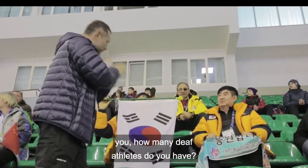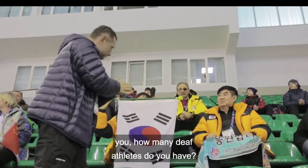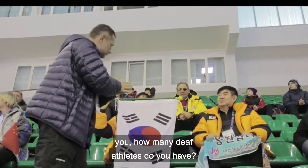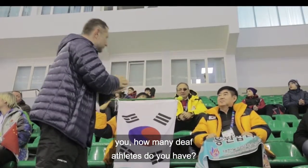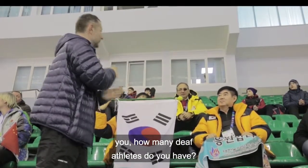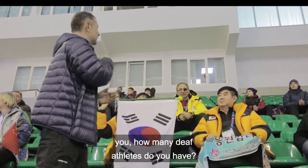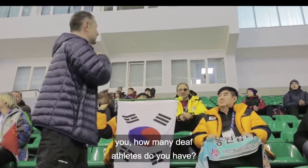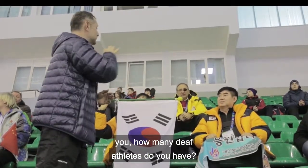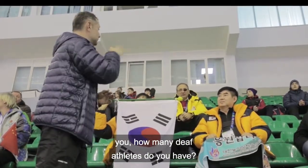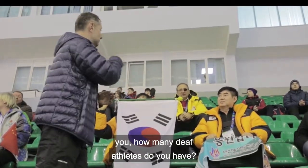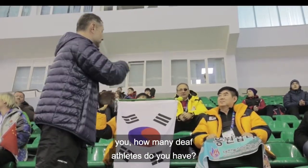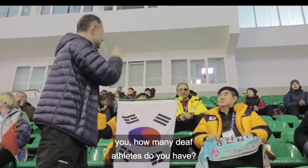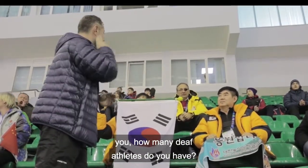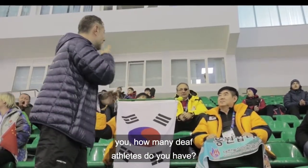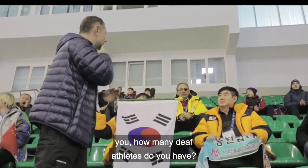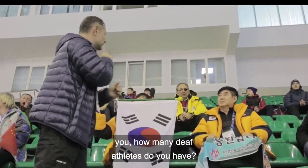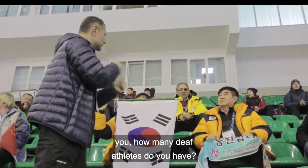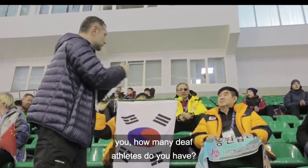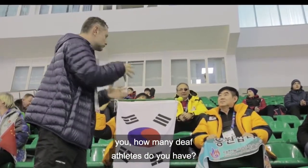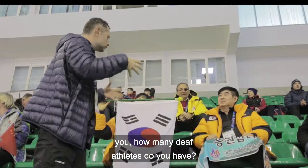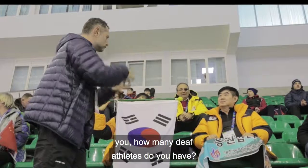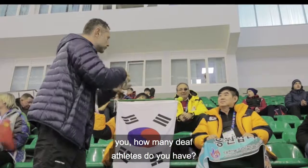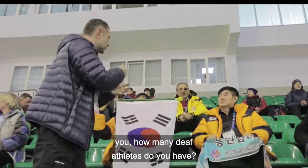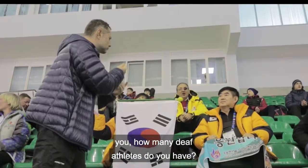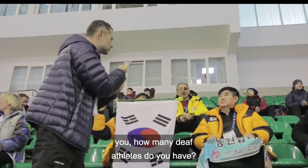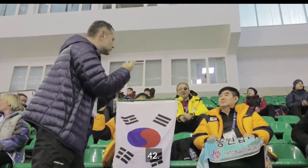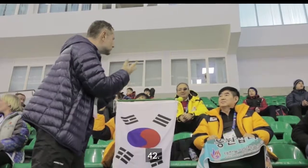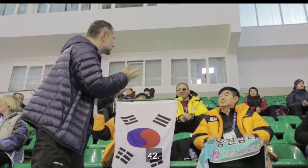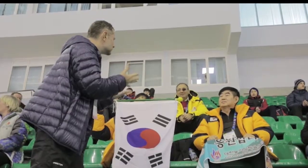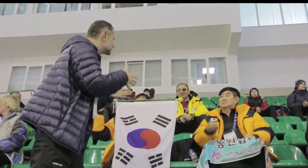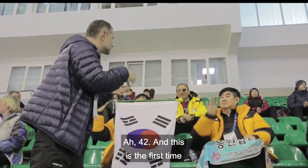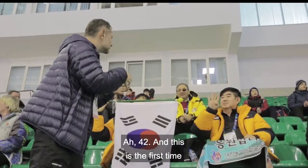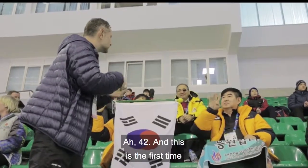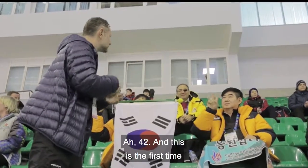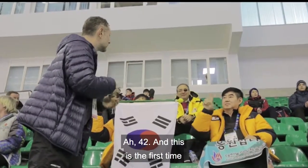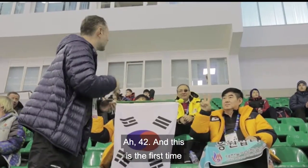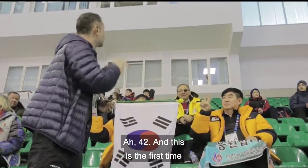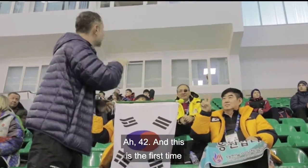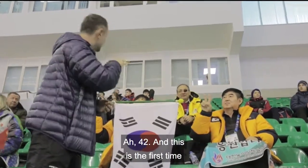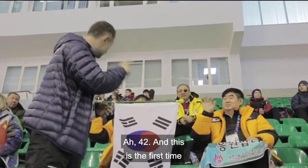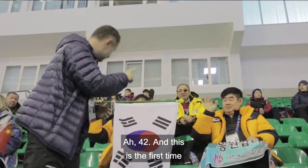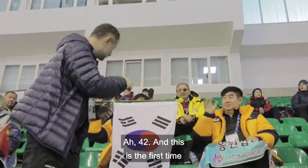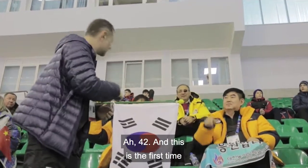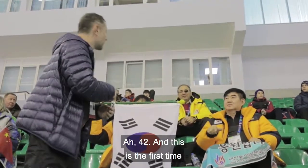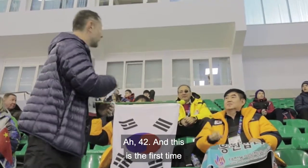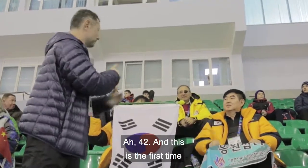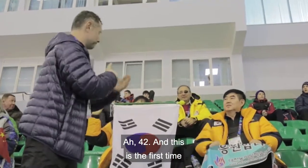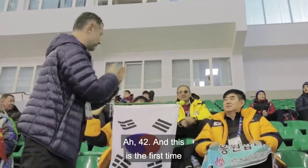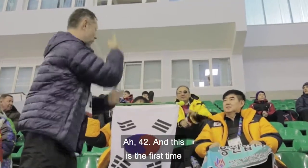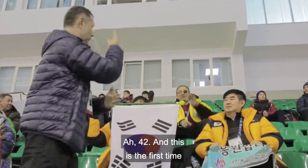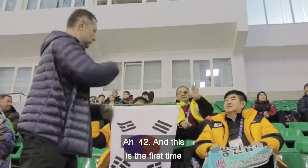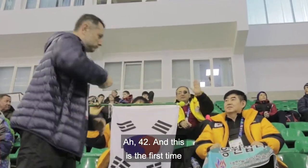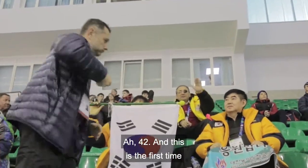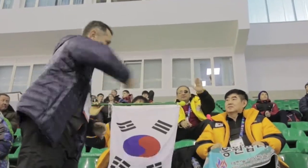you, how many deaf athletes do you have? Ah, 42. And this is the first time